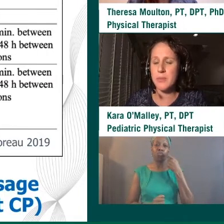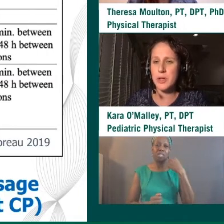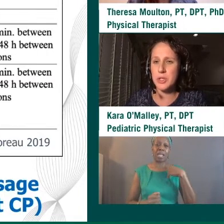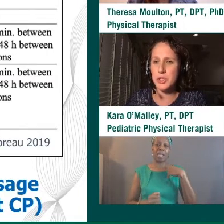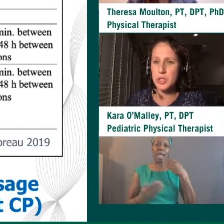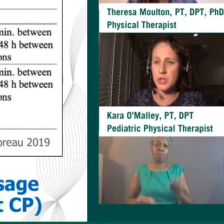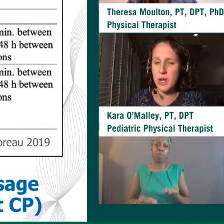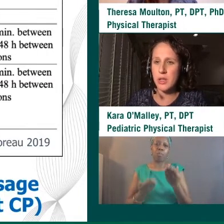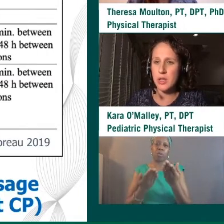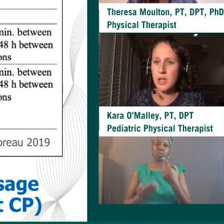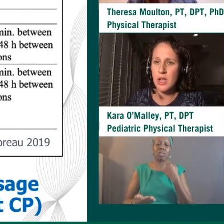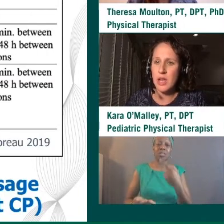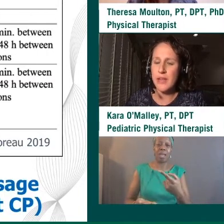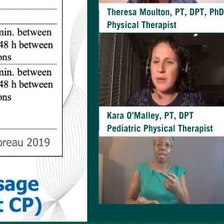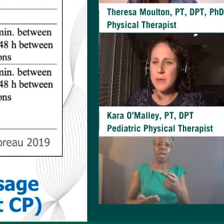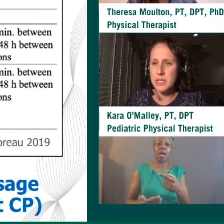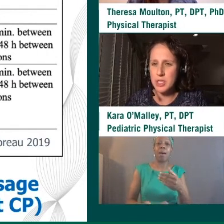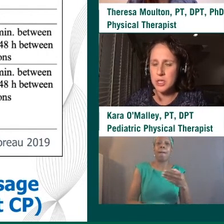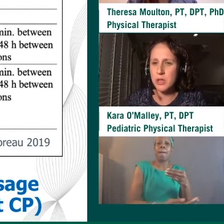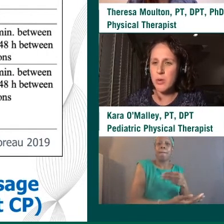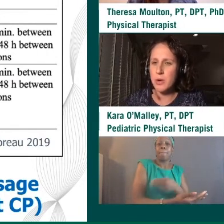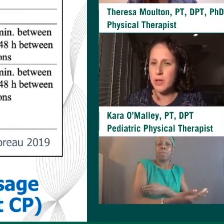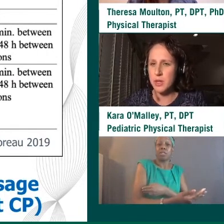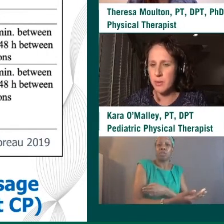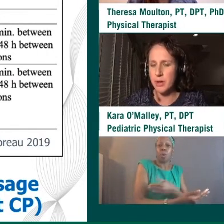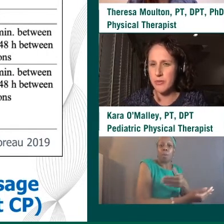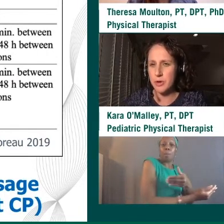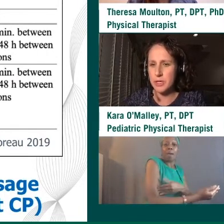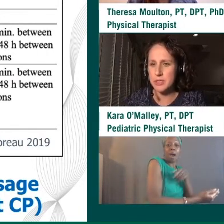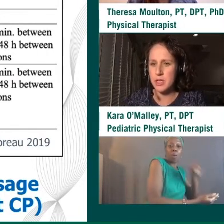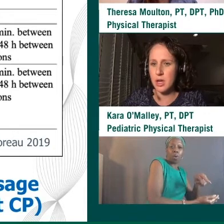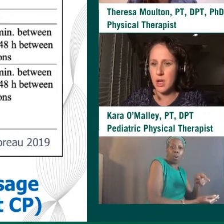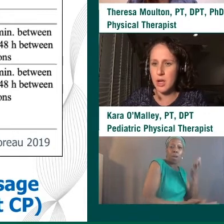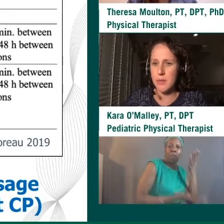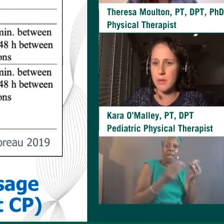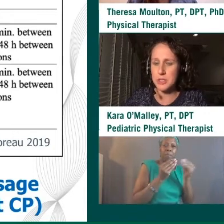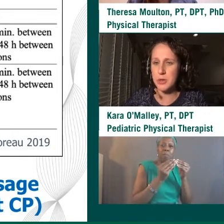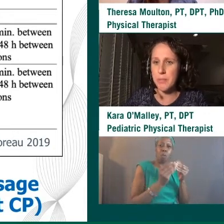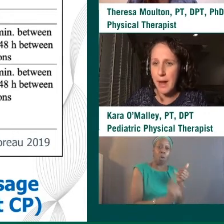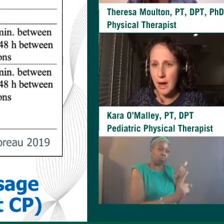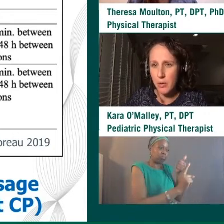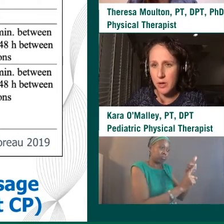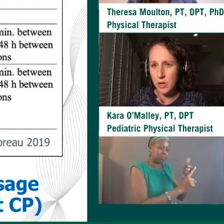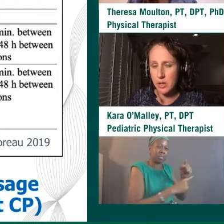than muscle strength. And that potentially, we wanna think about focusing on muscle power.